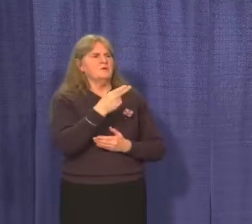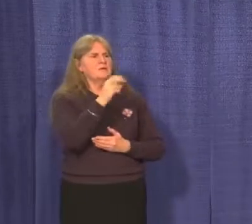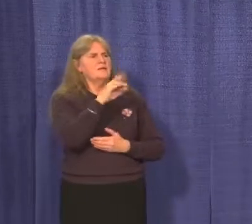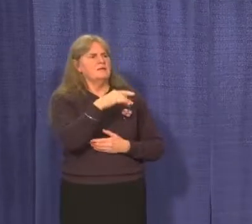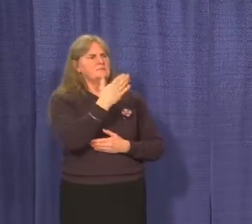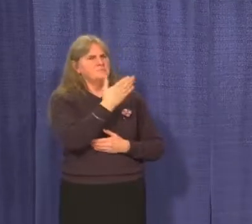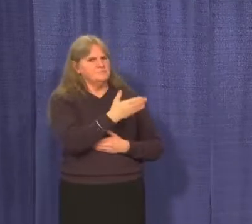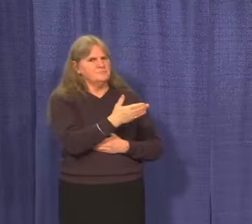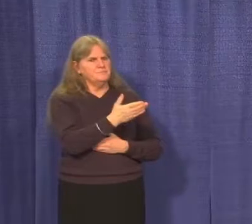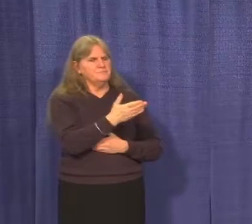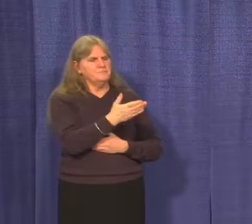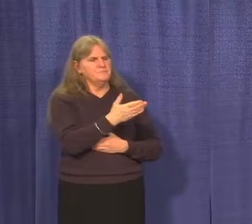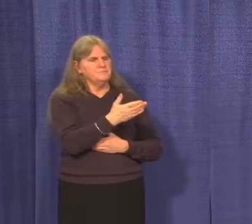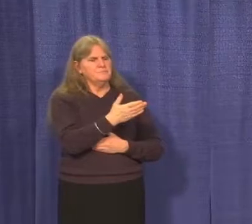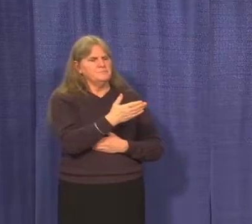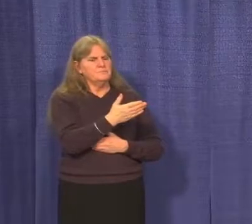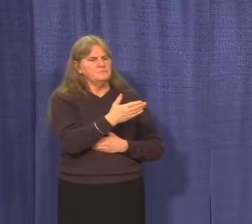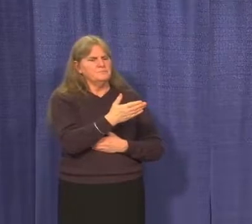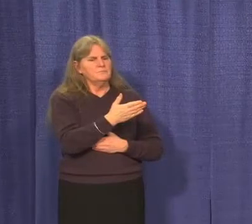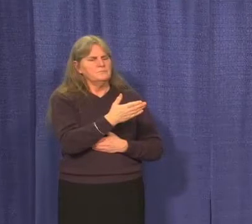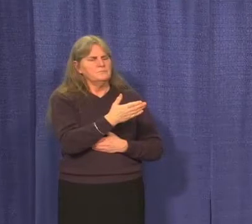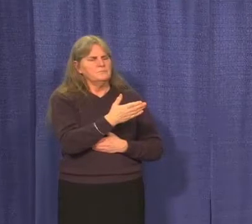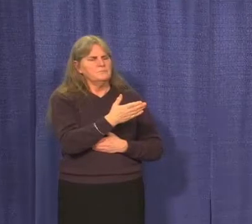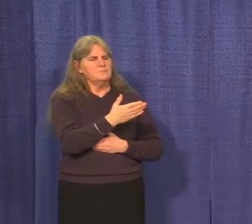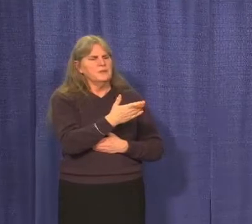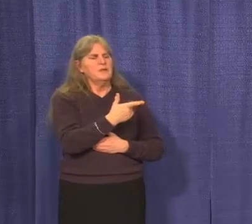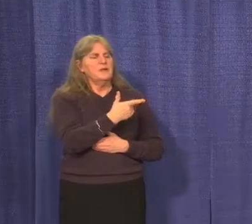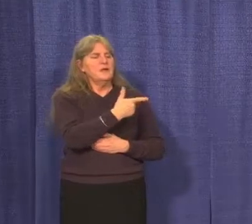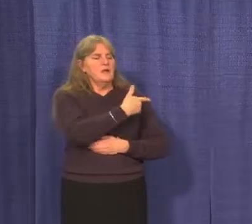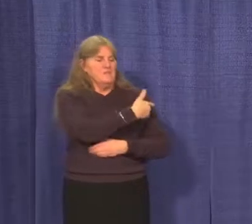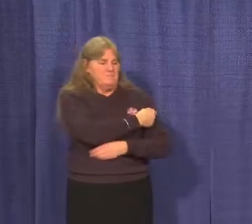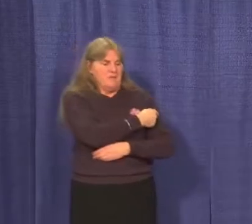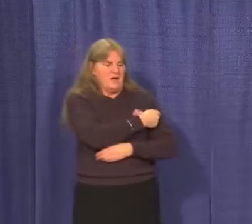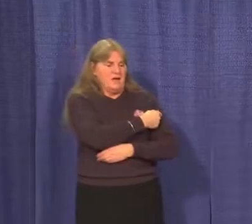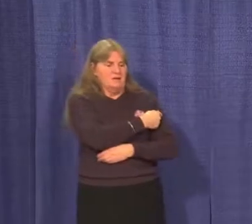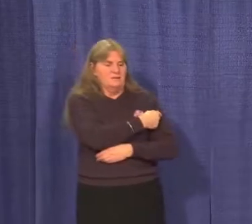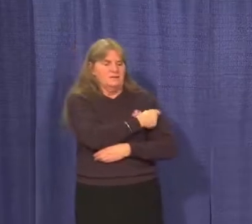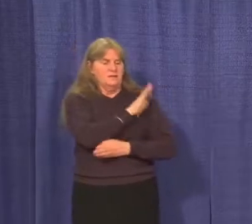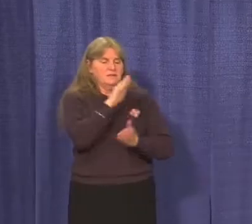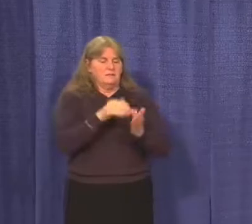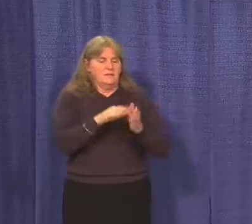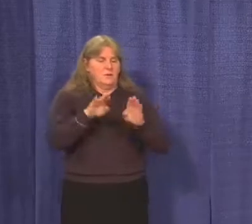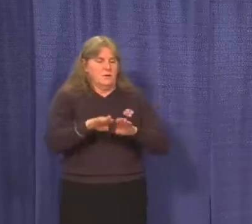Reporter: Dr Hanley, by the time the vaccine clinic in Whitehorse opens for the general